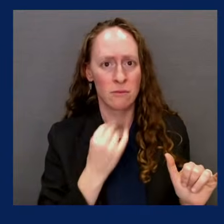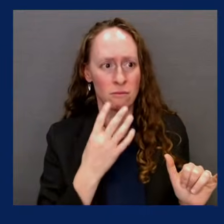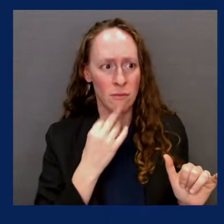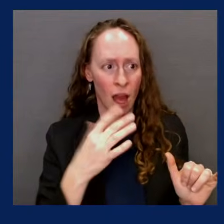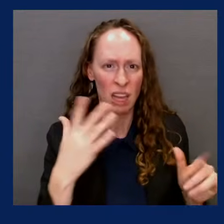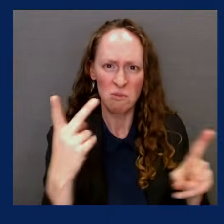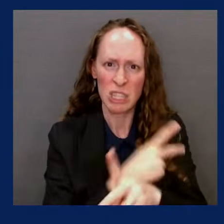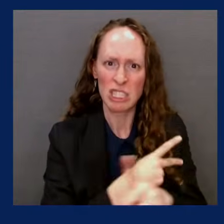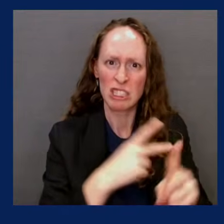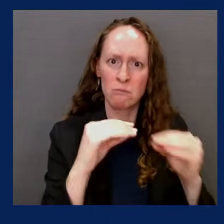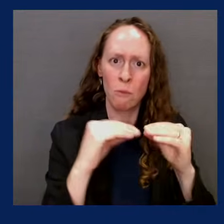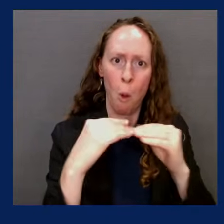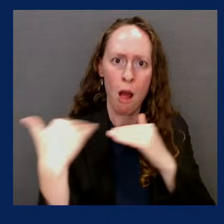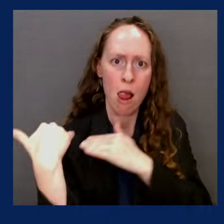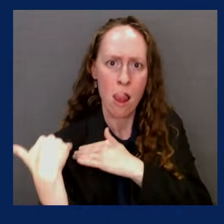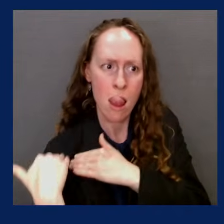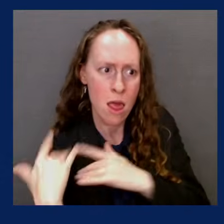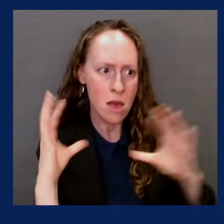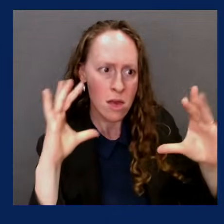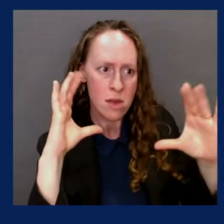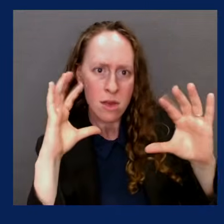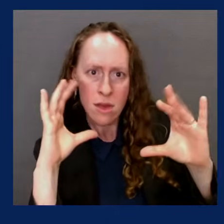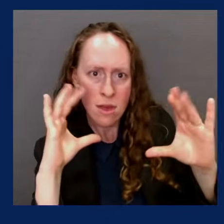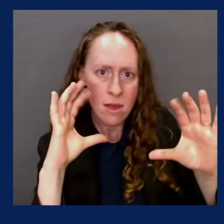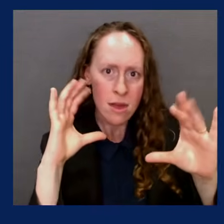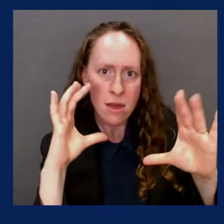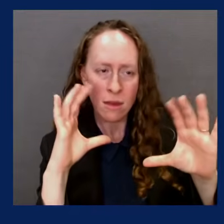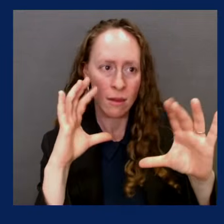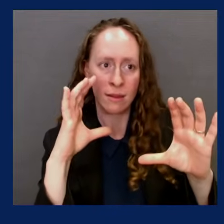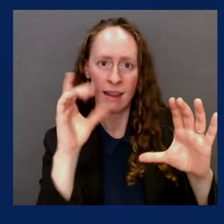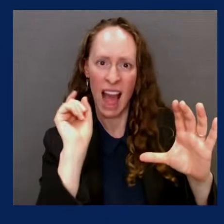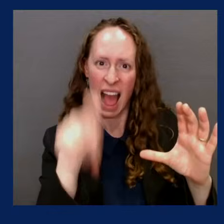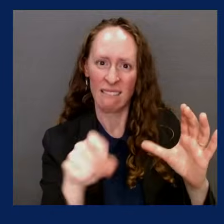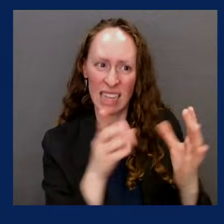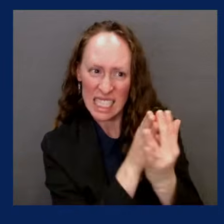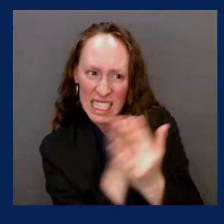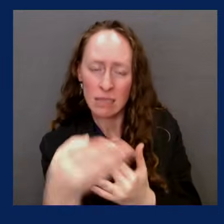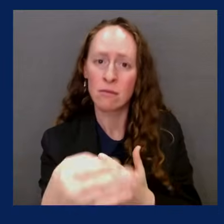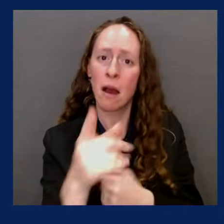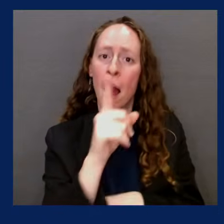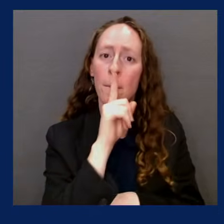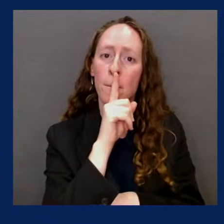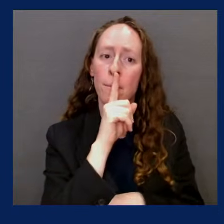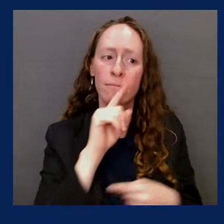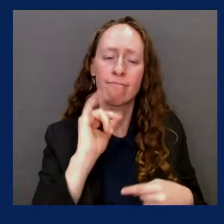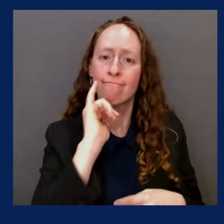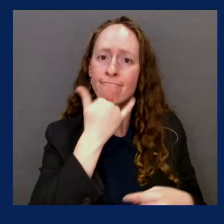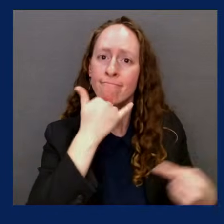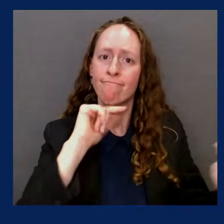to operate and align with the laws of war for Israeli -- it has to do everything in its power --